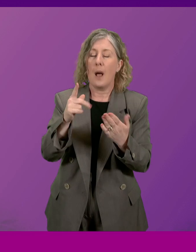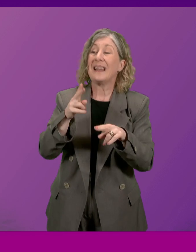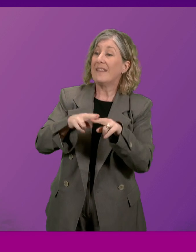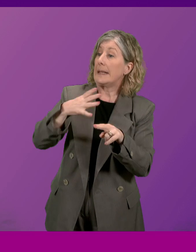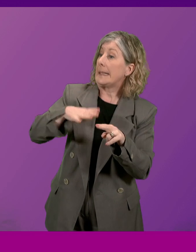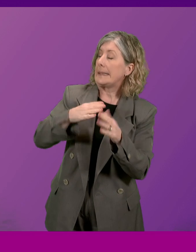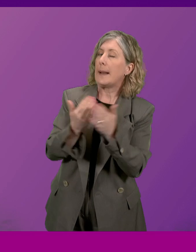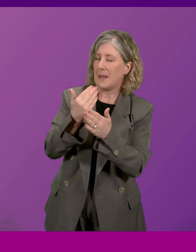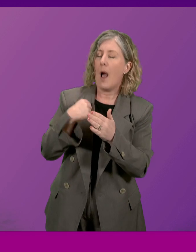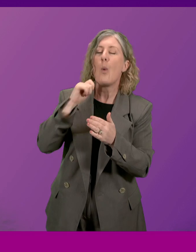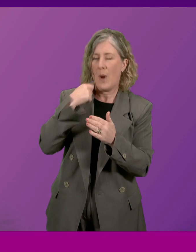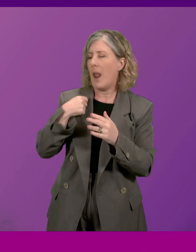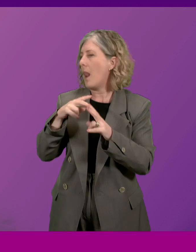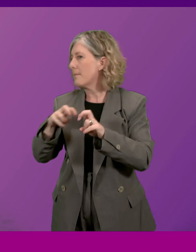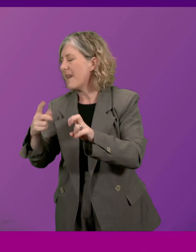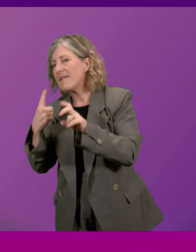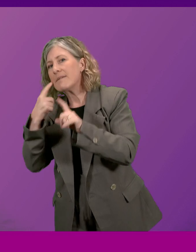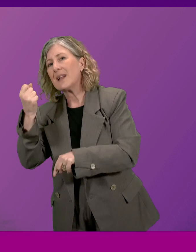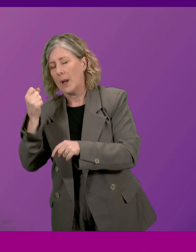Stevenson on that point is required, I will make sure that it is forthcoming to her,